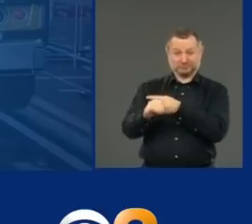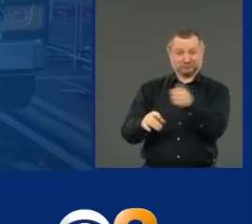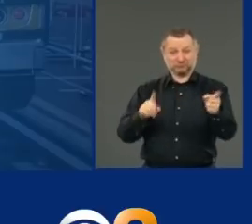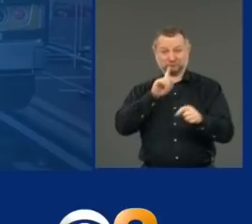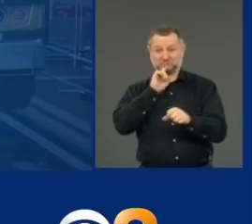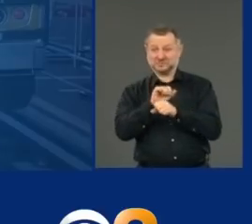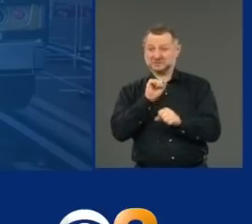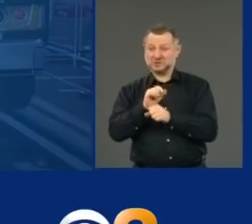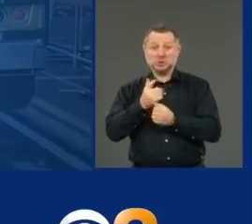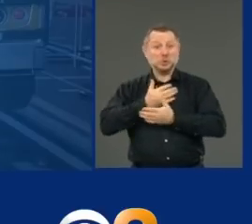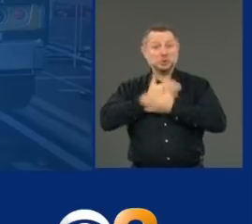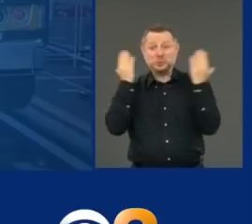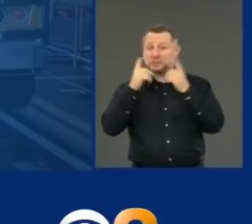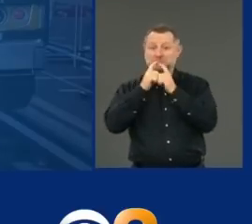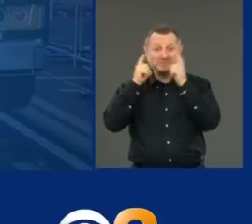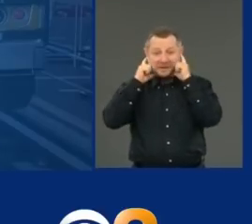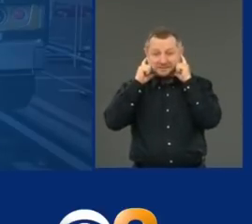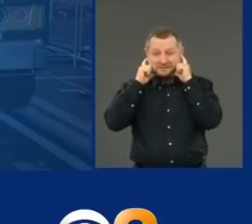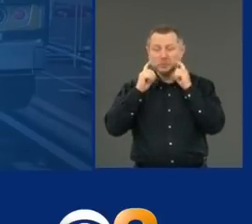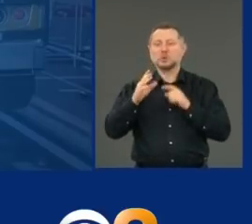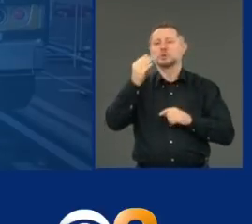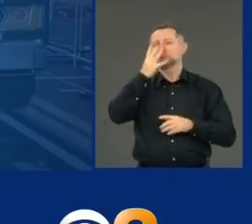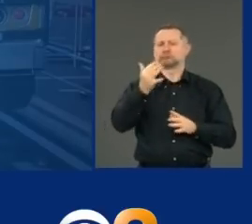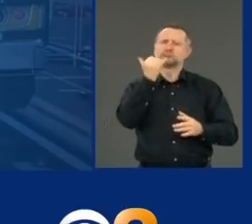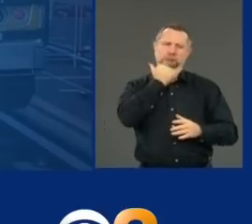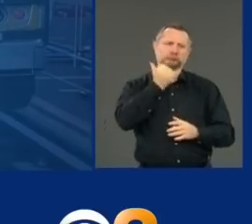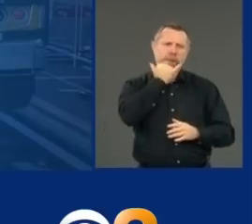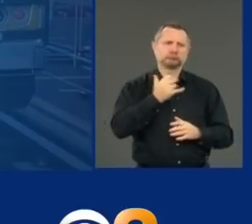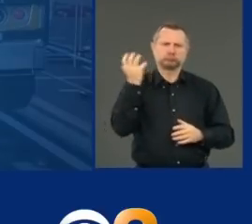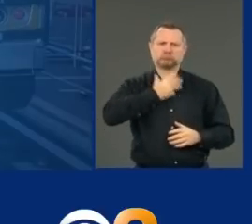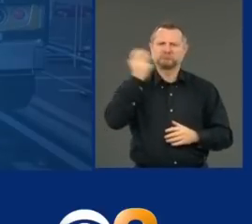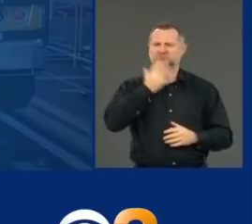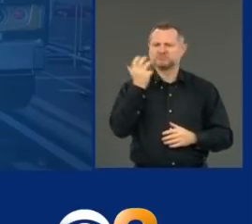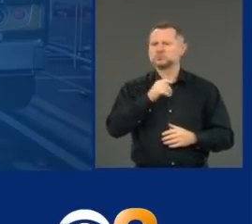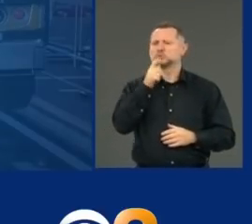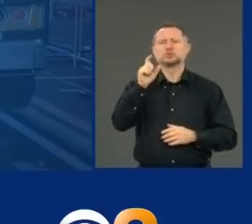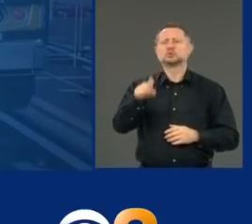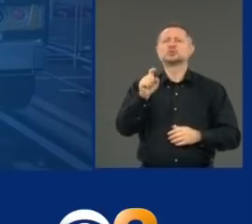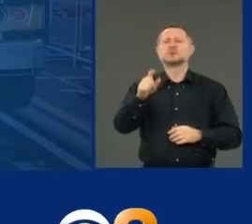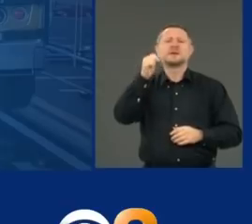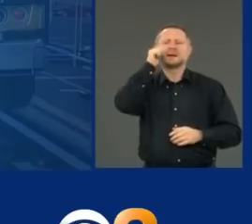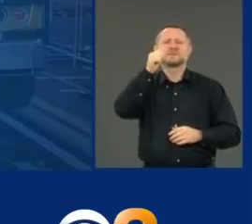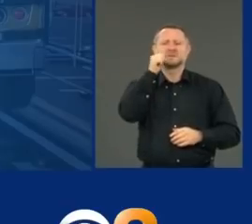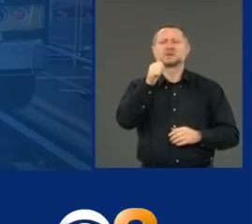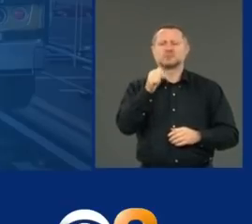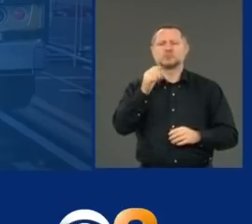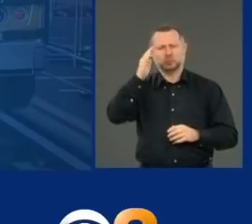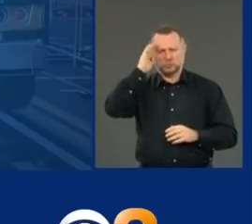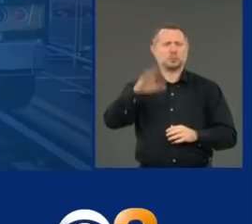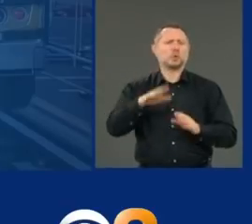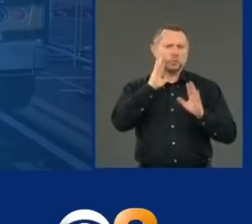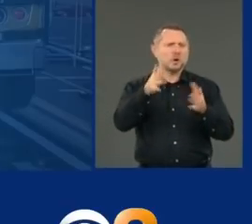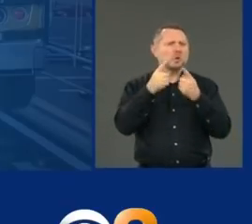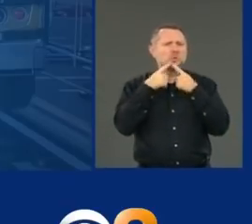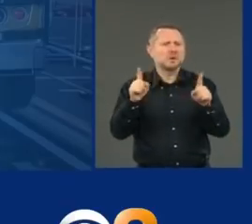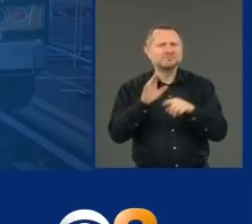A MASK IS MANDATORY ON PUBLIC TRANSPORTATION. I THINK YOU ARE MAKING A MISTAKE